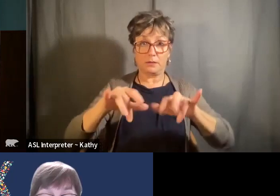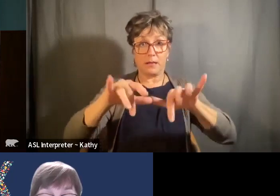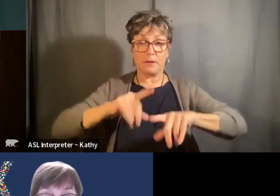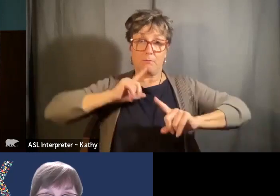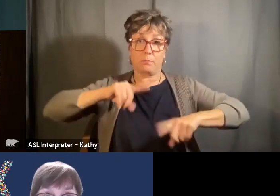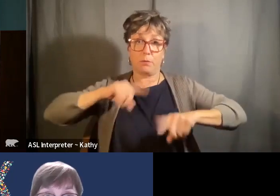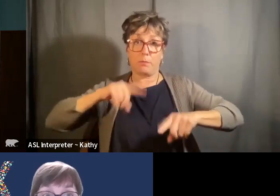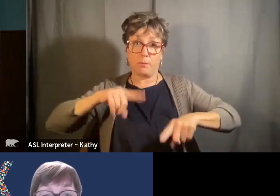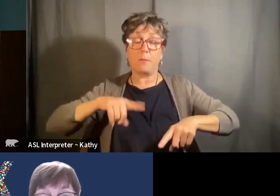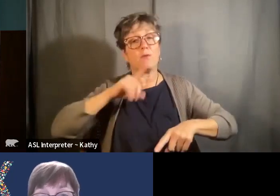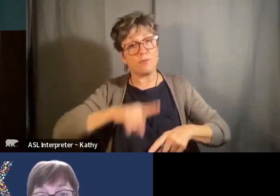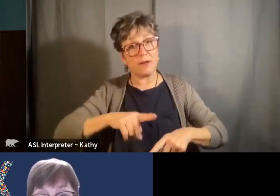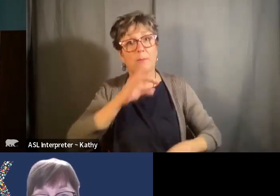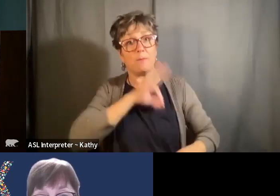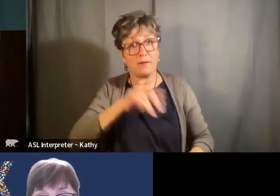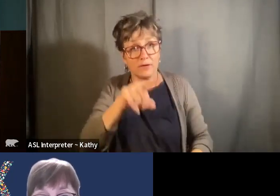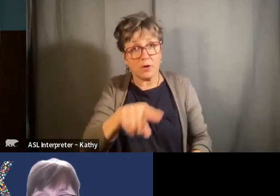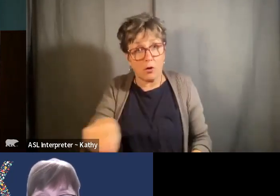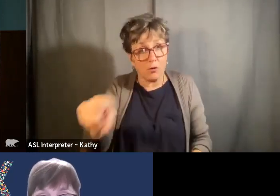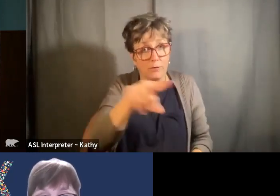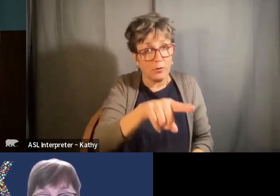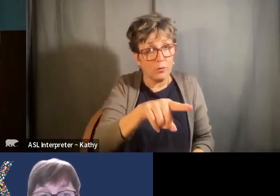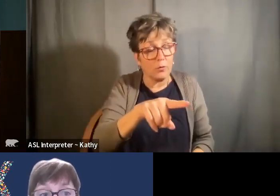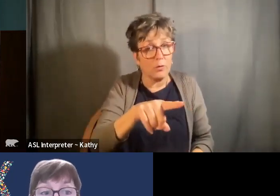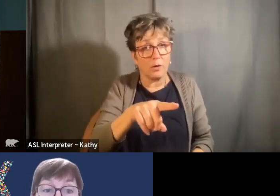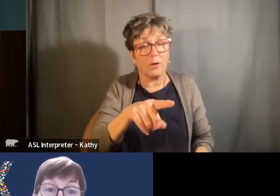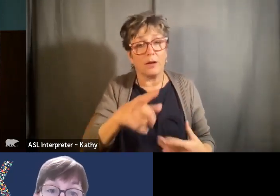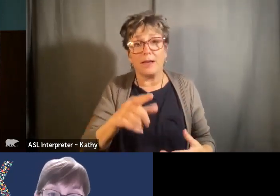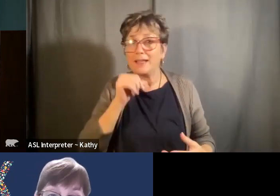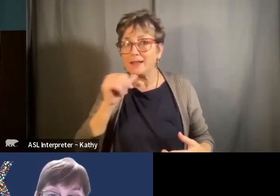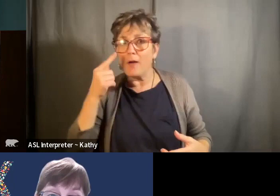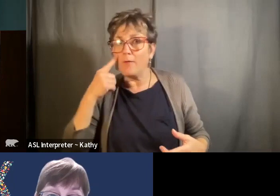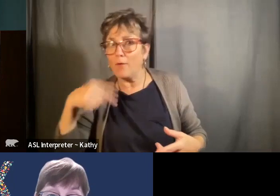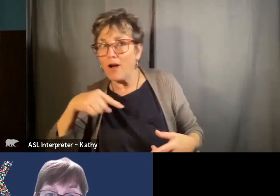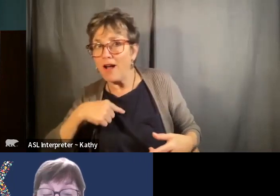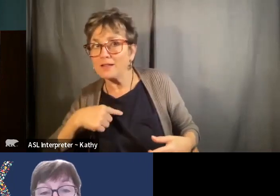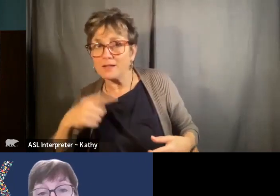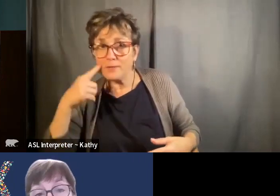um and think of this as part of your self-care. So you go to the doctor on a regular basis, you